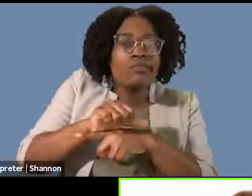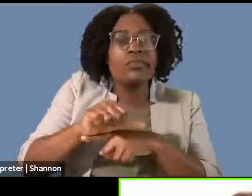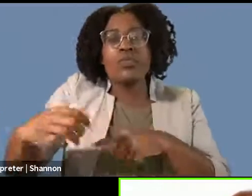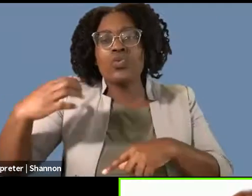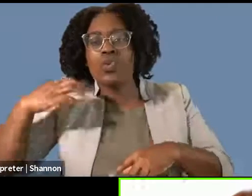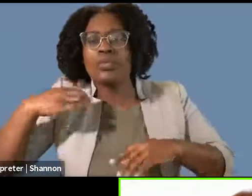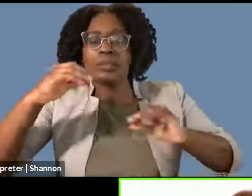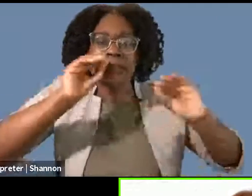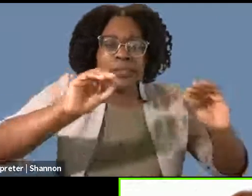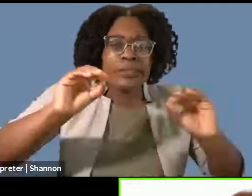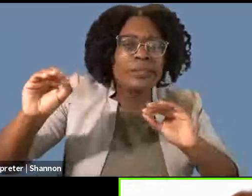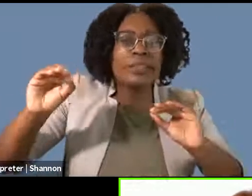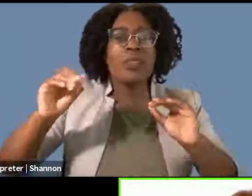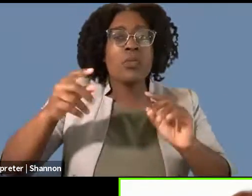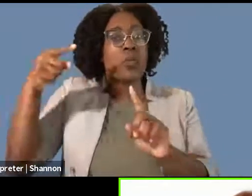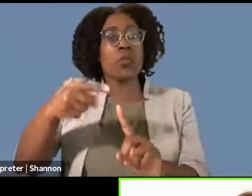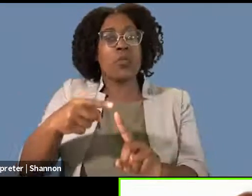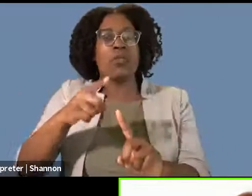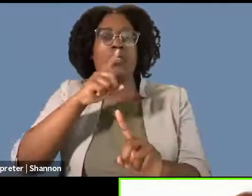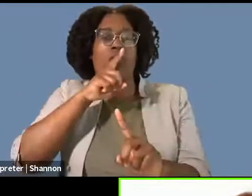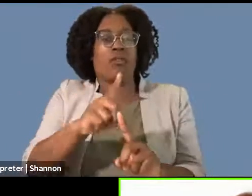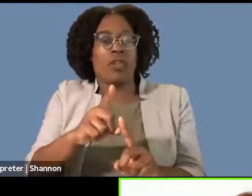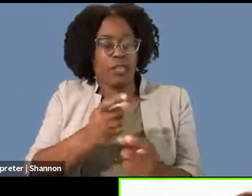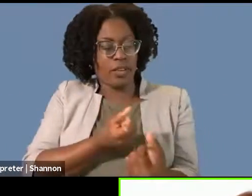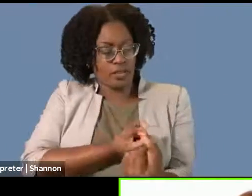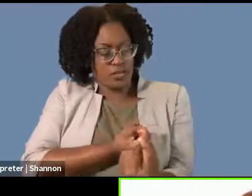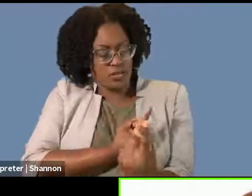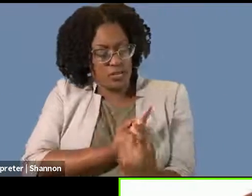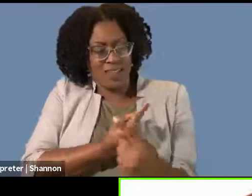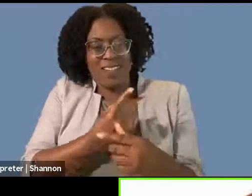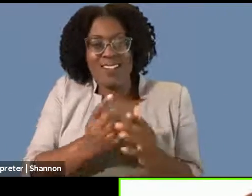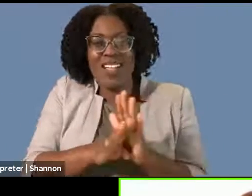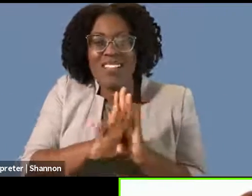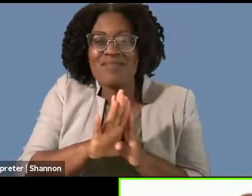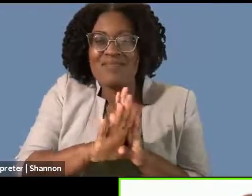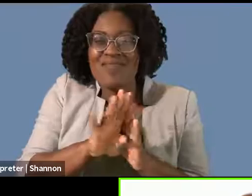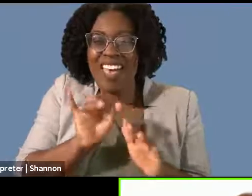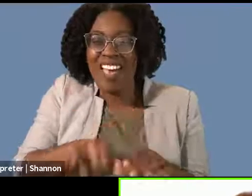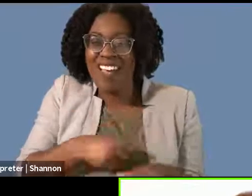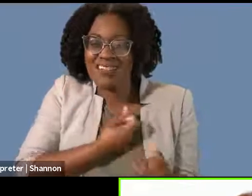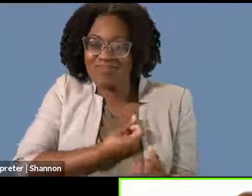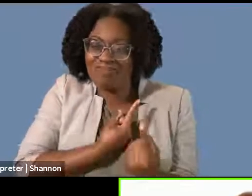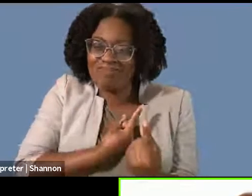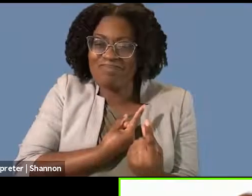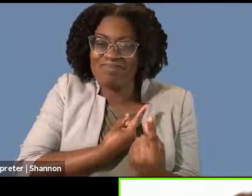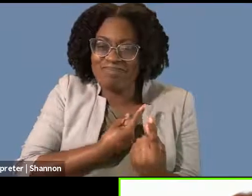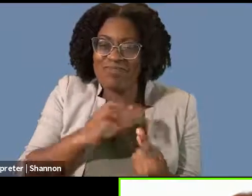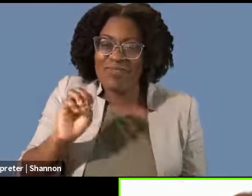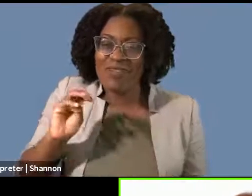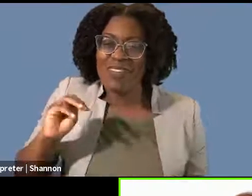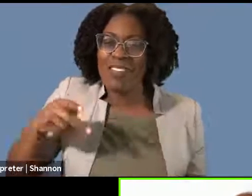building empathy as the core. My work is going deeper and deeper into that area. I am really